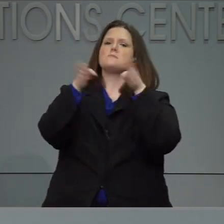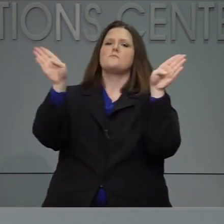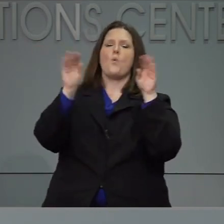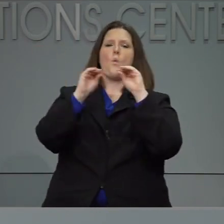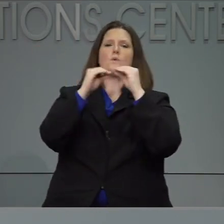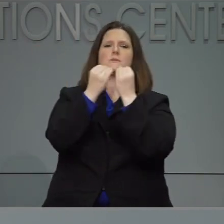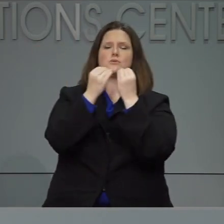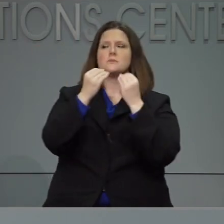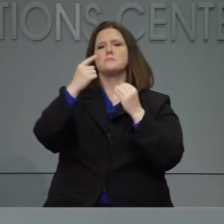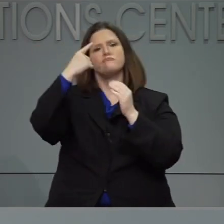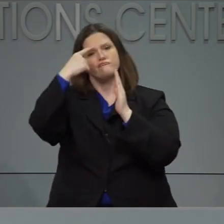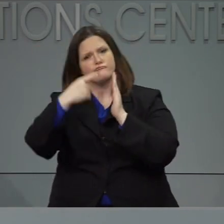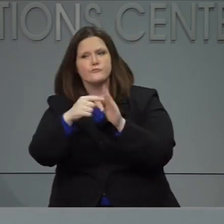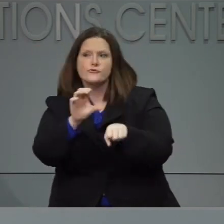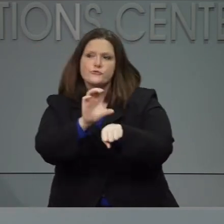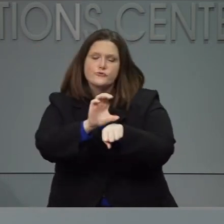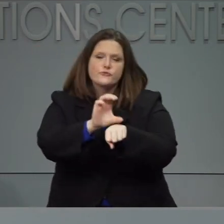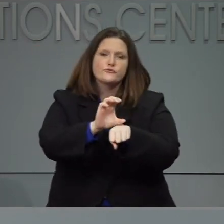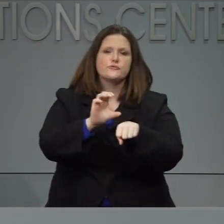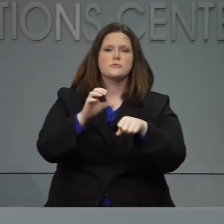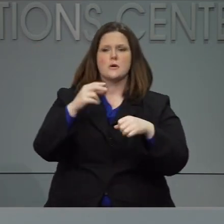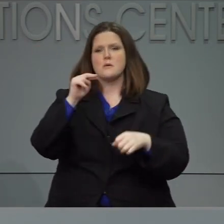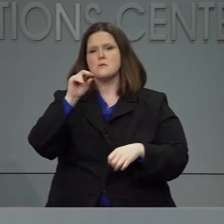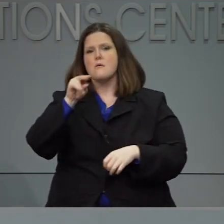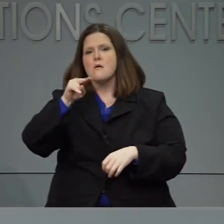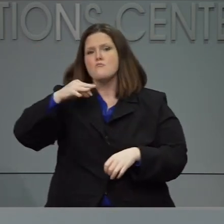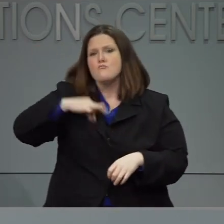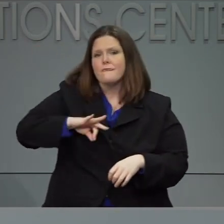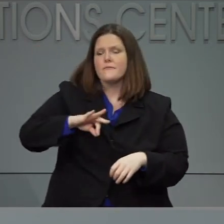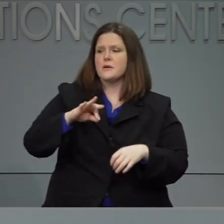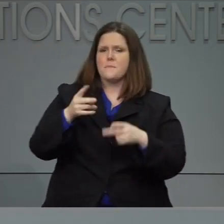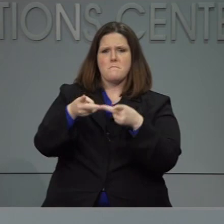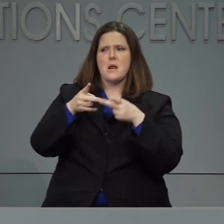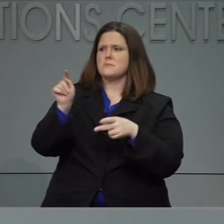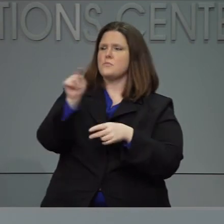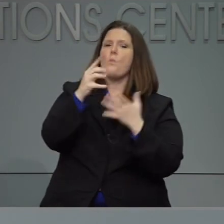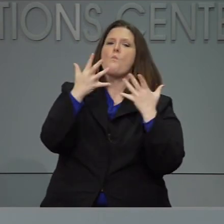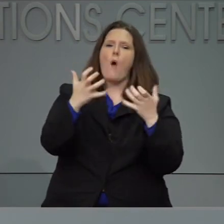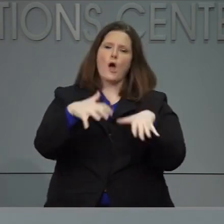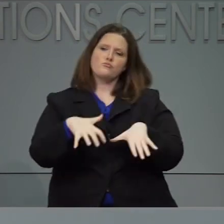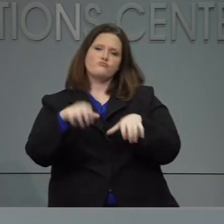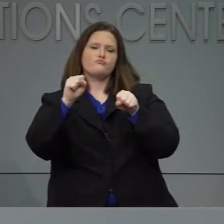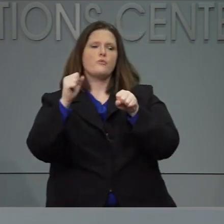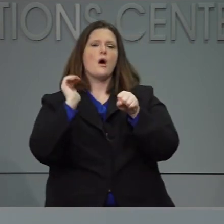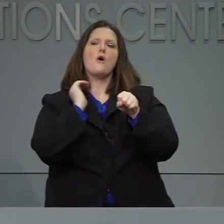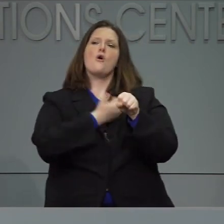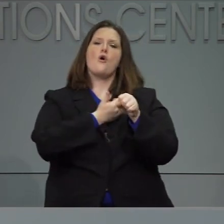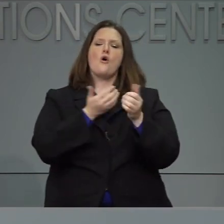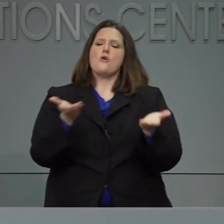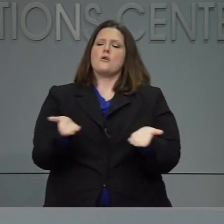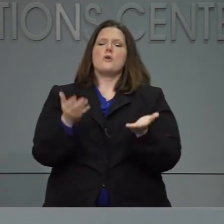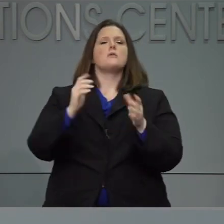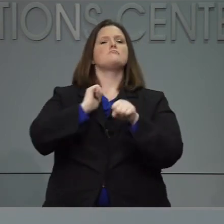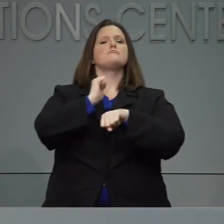TO HOST COMMUNITY TESTING EVENTS. YOU CAN GET THAT TOOLKIT RIGHT NOW ON OUR WEBSITE.